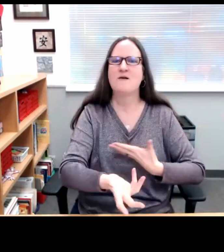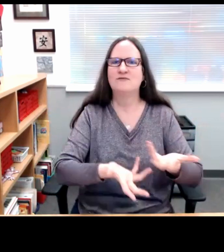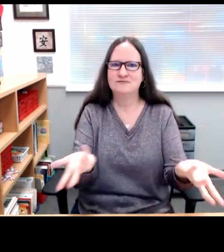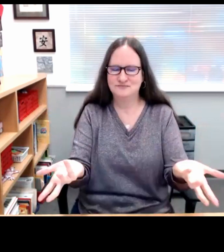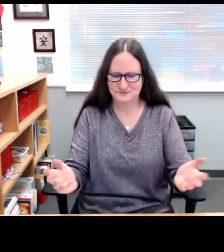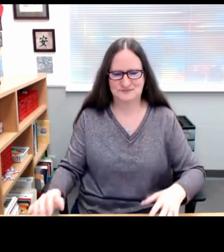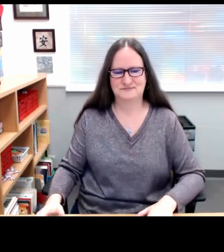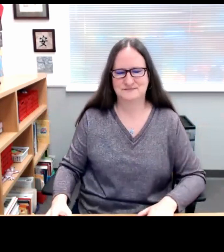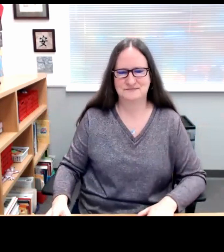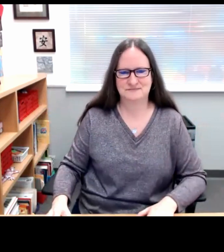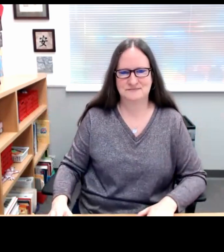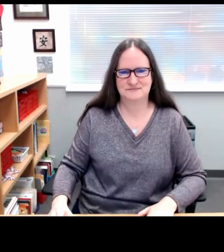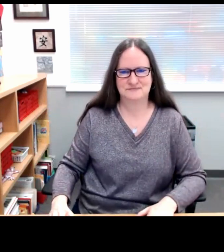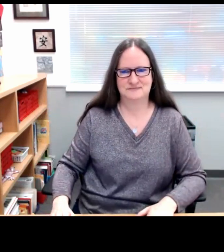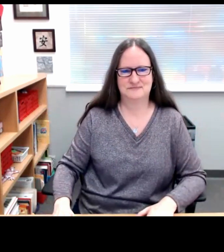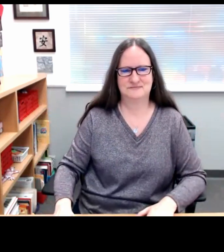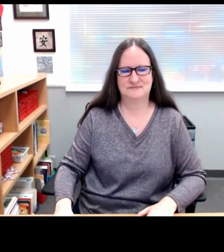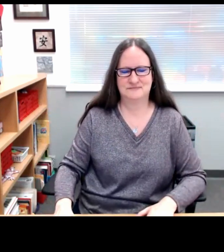It's just beautiful to see that come out in our children.